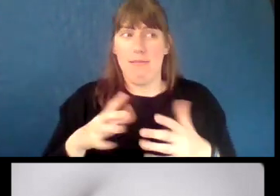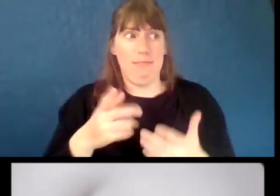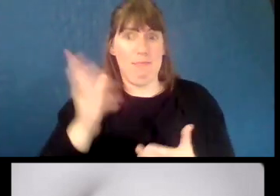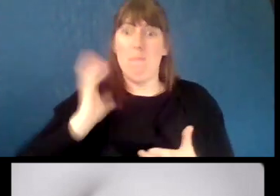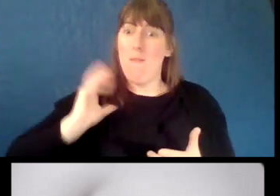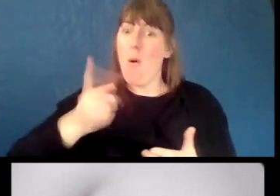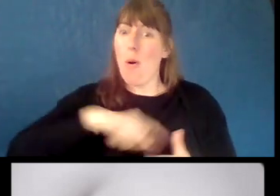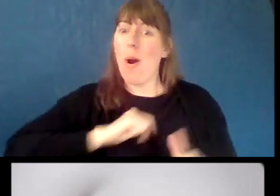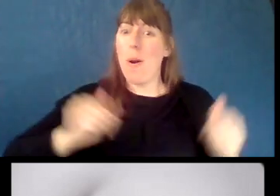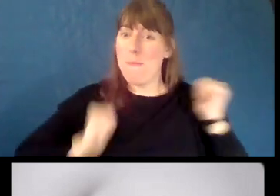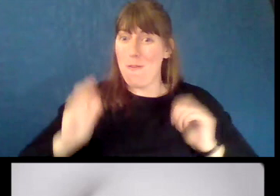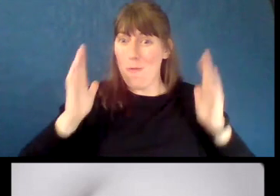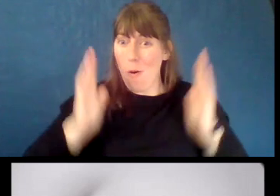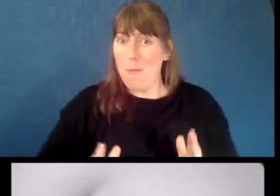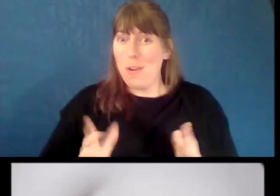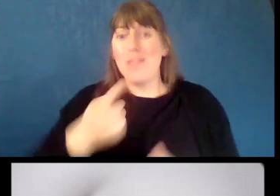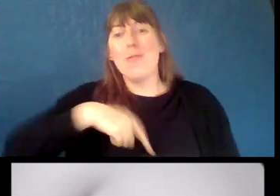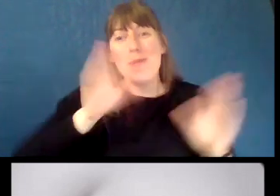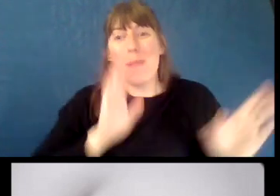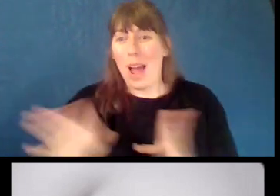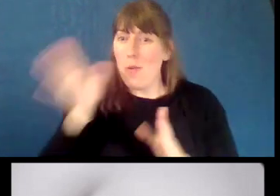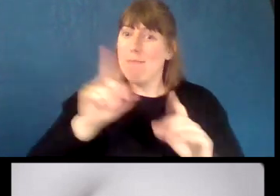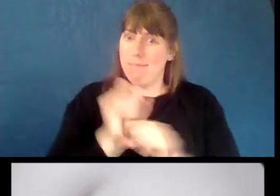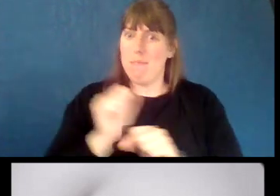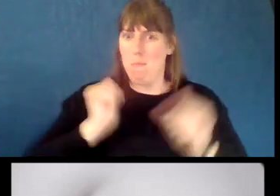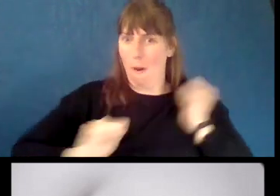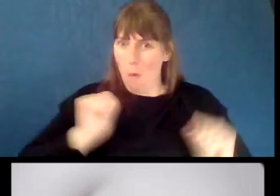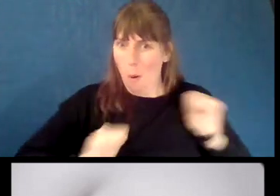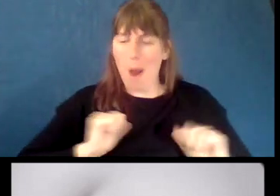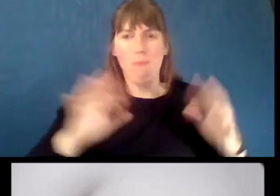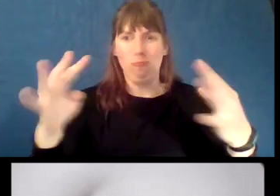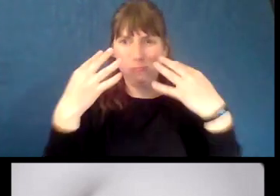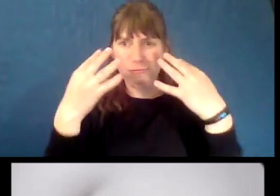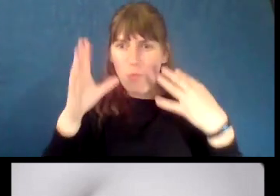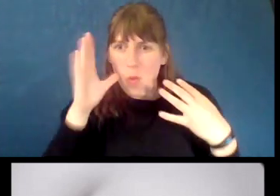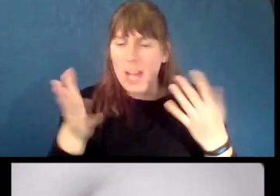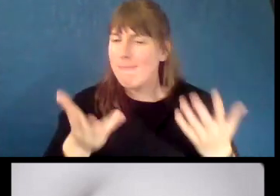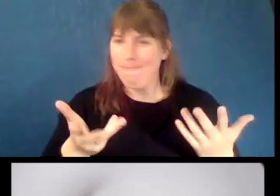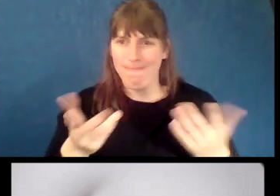initially intended on, we wanted to perform in the gallery space. But because of COVID,